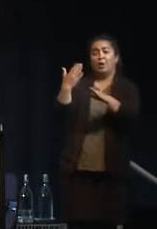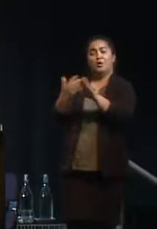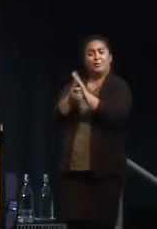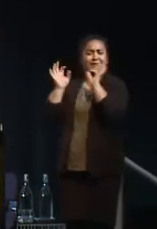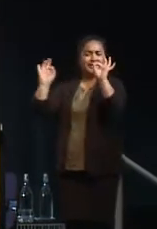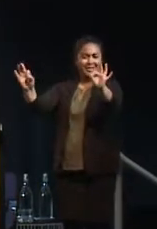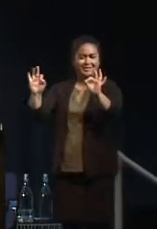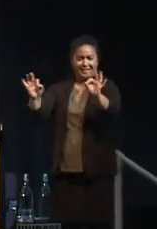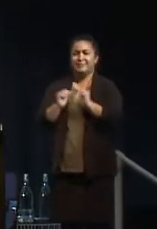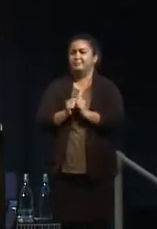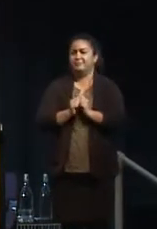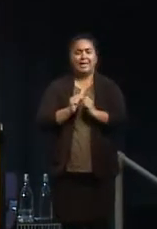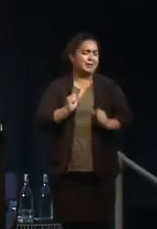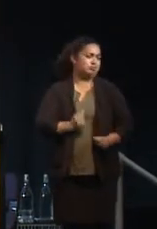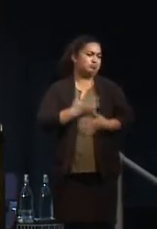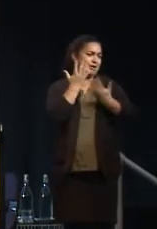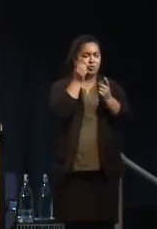“Inspirational people and that's what it was”